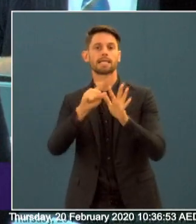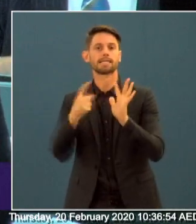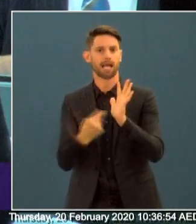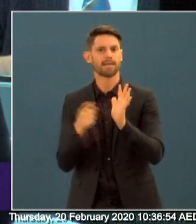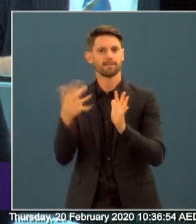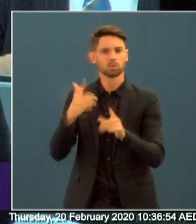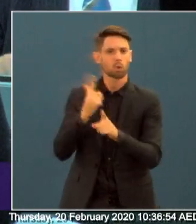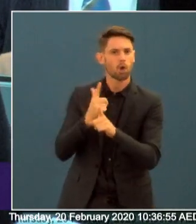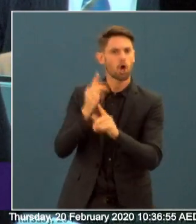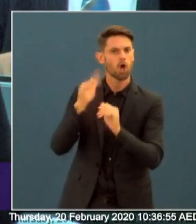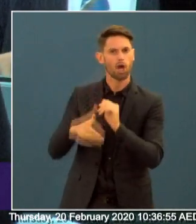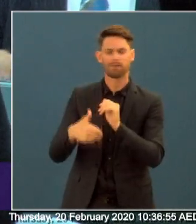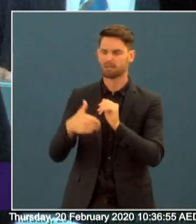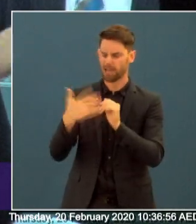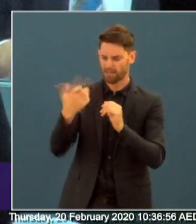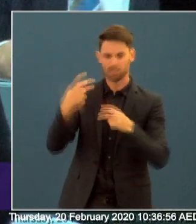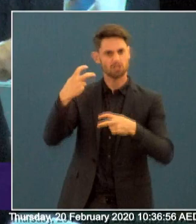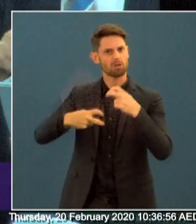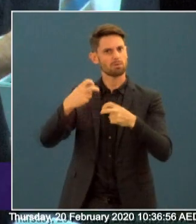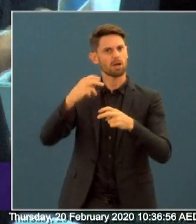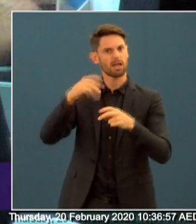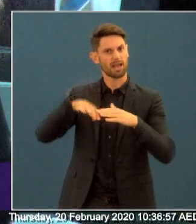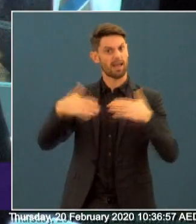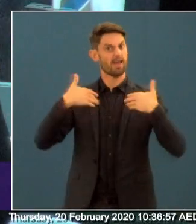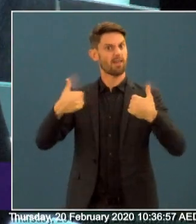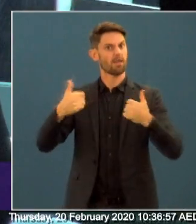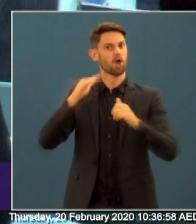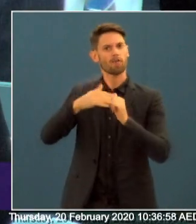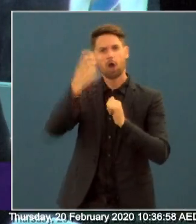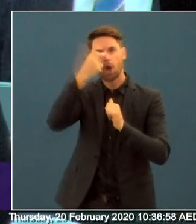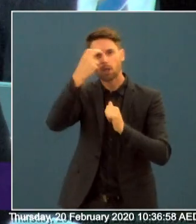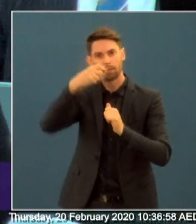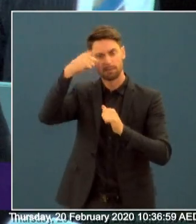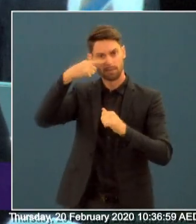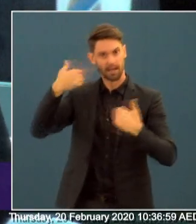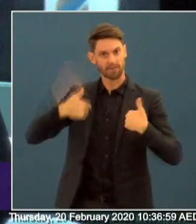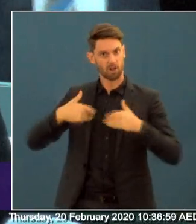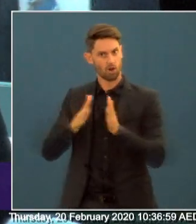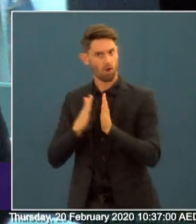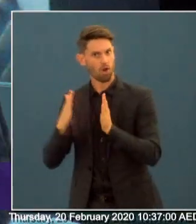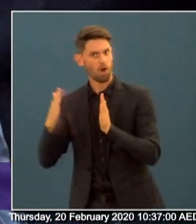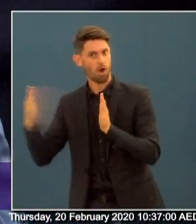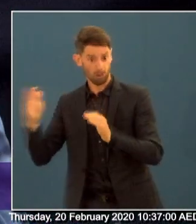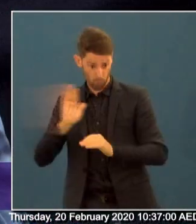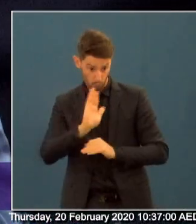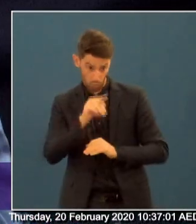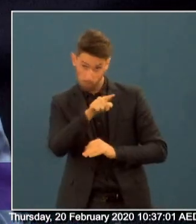And one he identified is ageing. Is that an area of which you've had particular research interest? Correct.